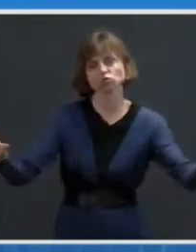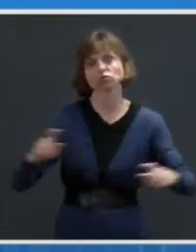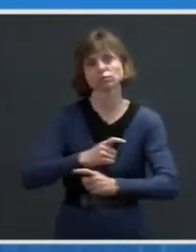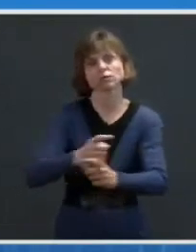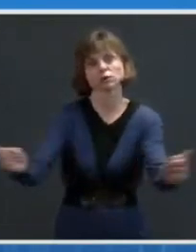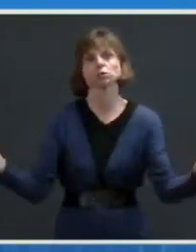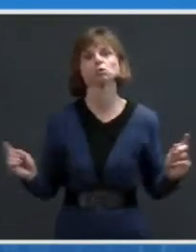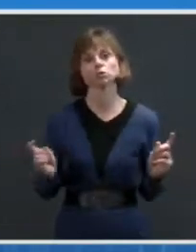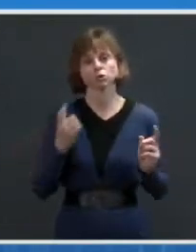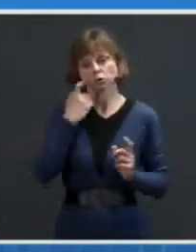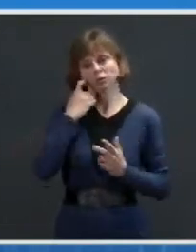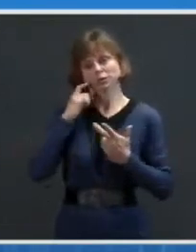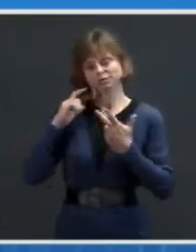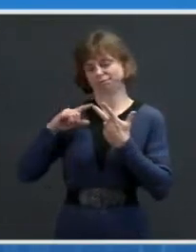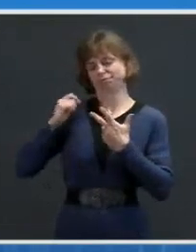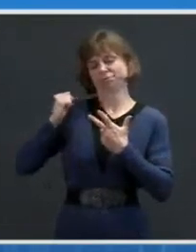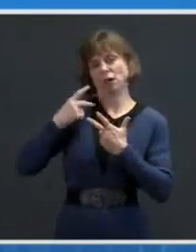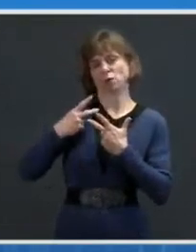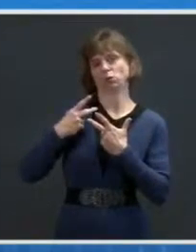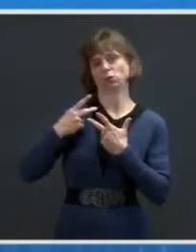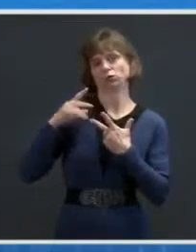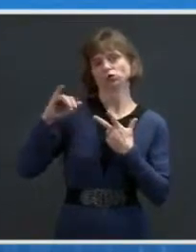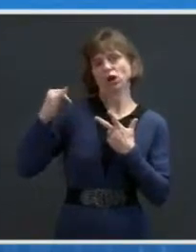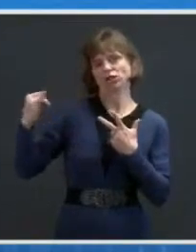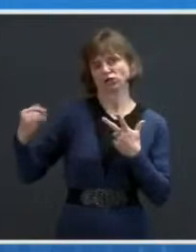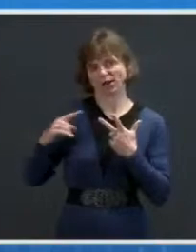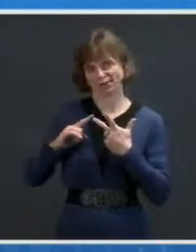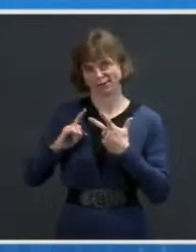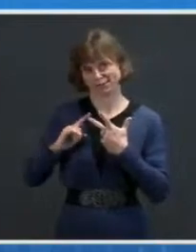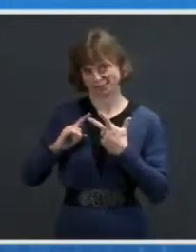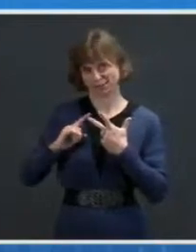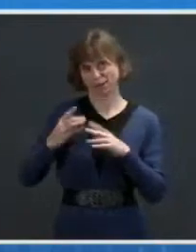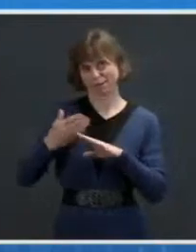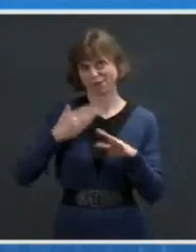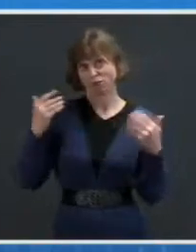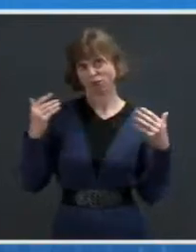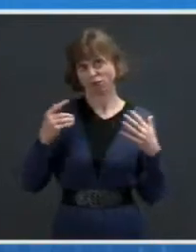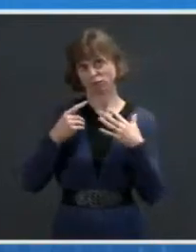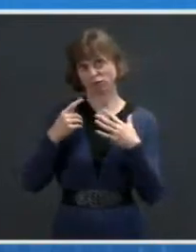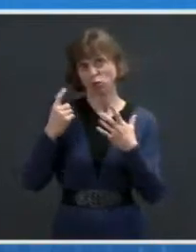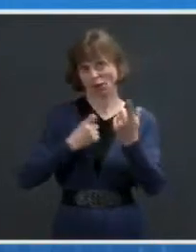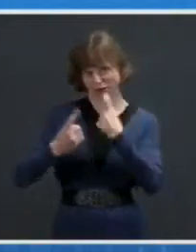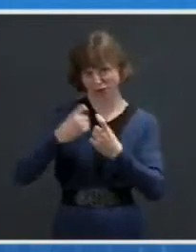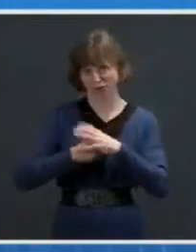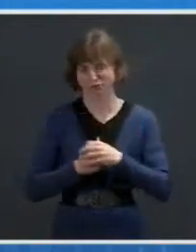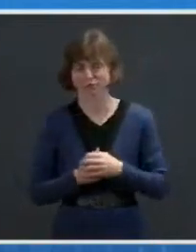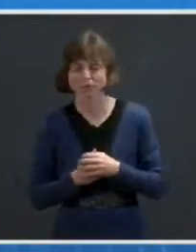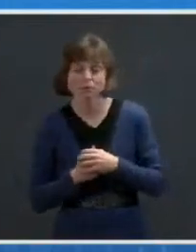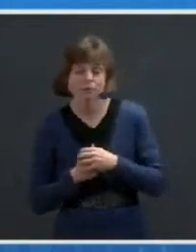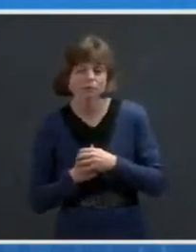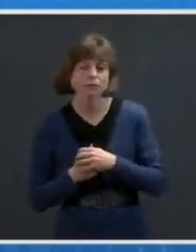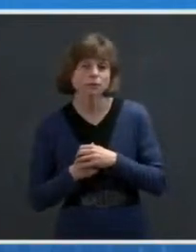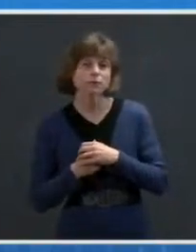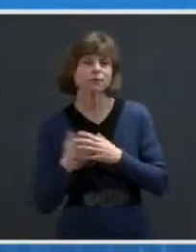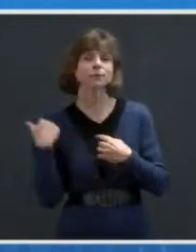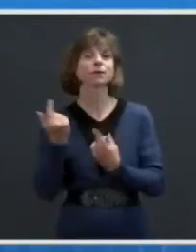I WILL PROVIDE AN UPDATE ON THE PLANNING LOGISTICS AND DISTRIBUTION OF THE RECENTLY